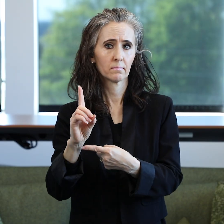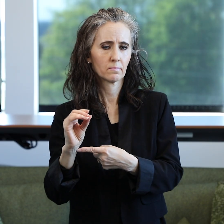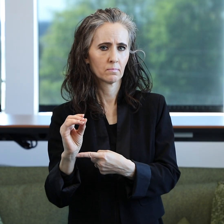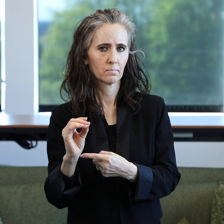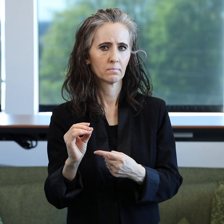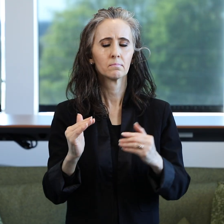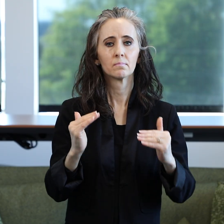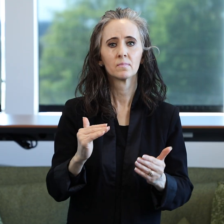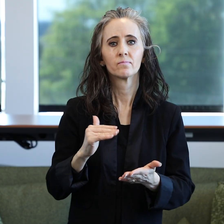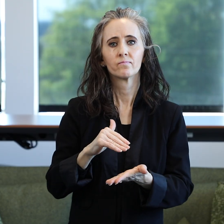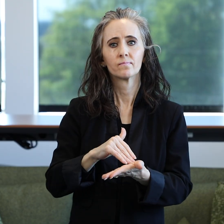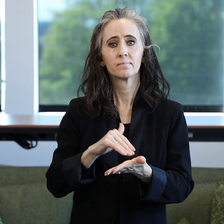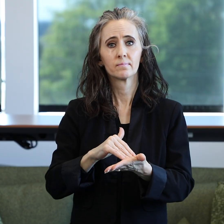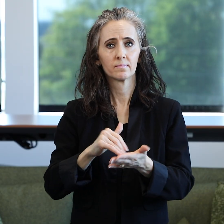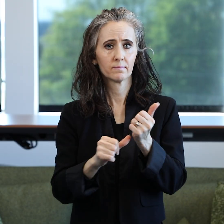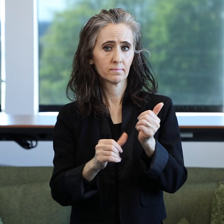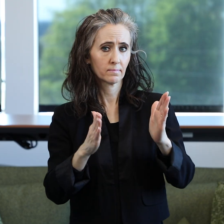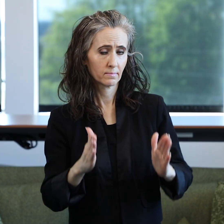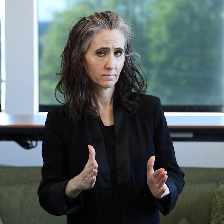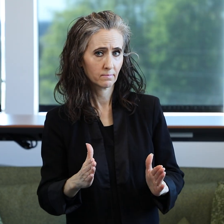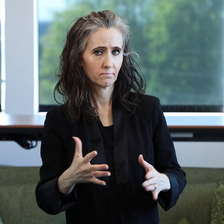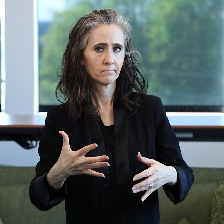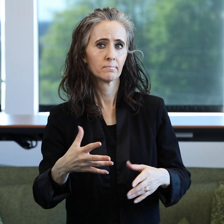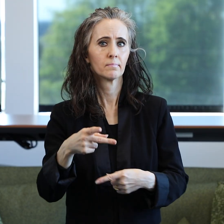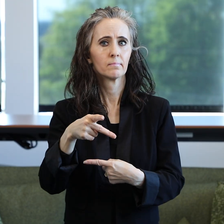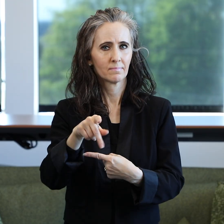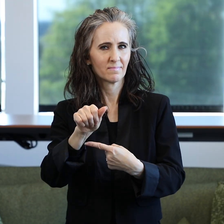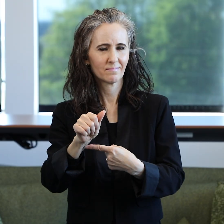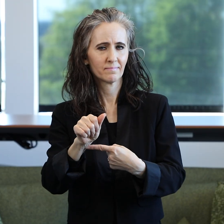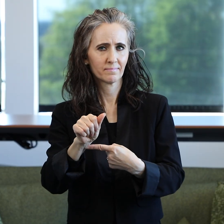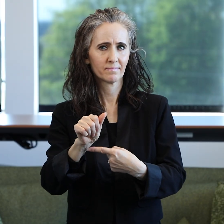and pharmacists who are certified to prescribe medication abortion.